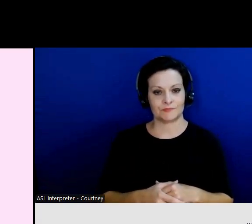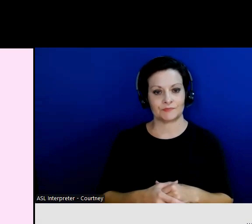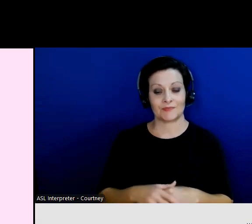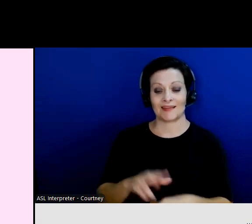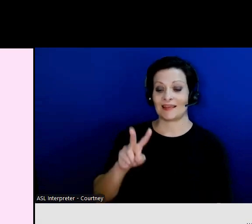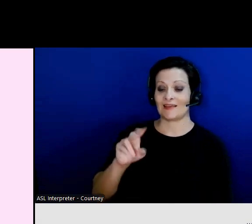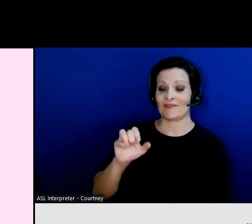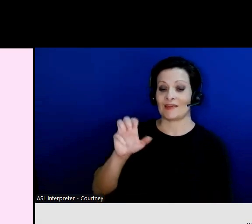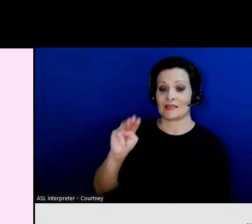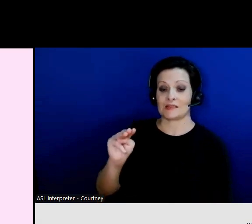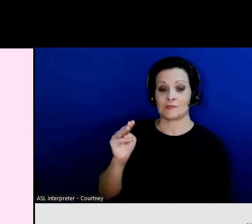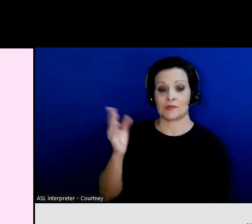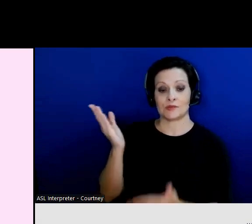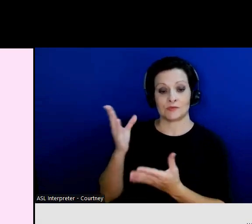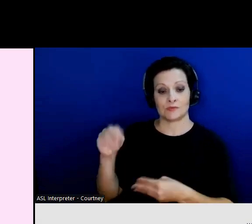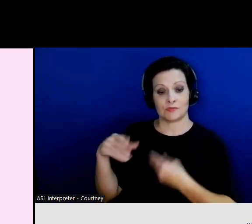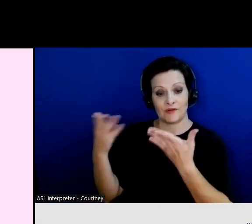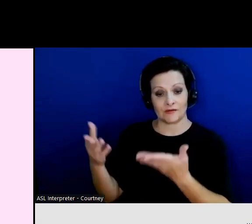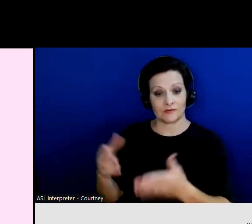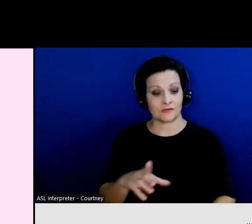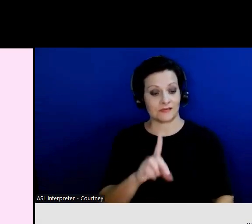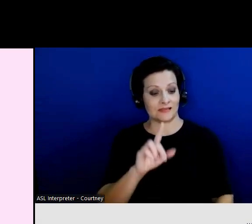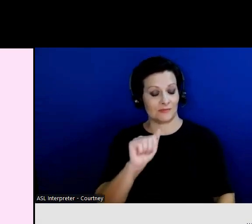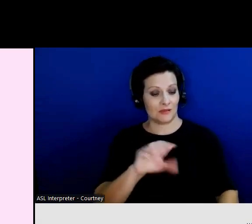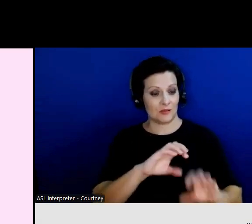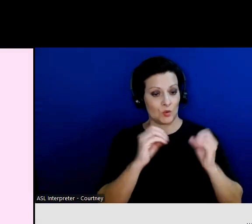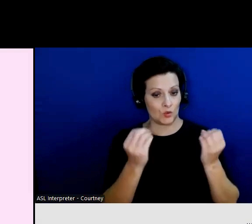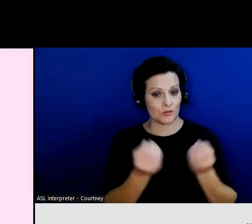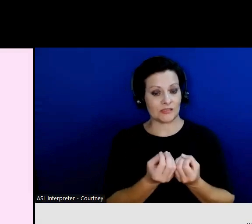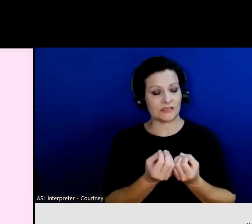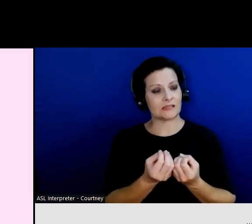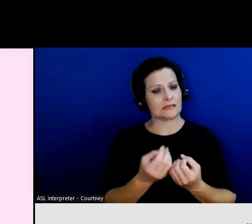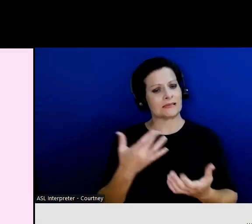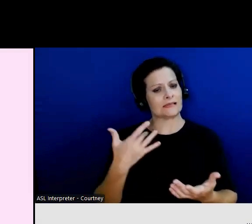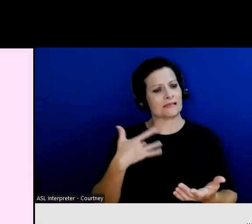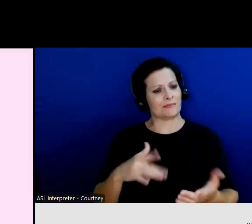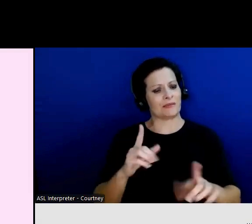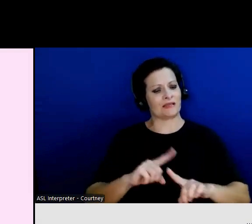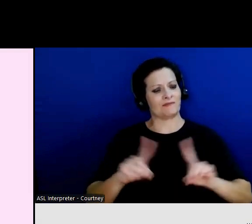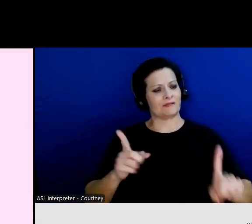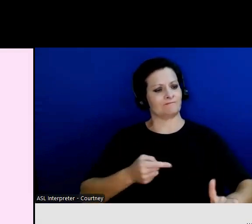organizations have traditionally had different missions and approaches.